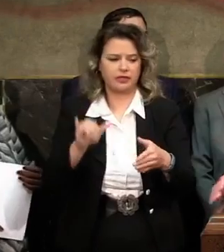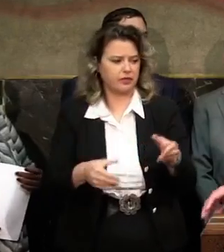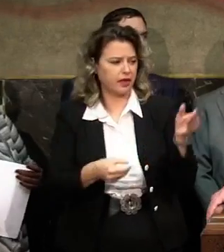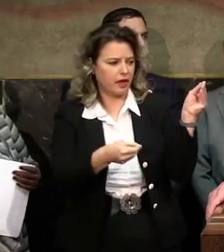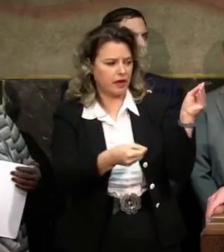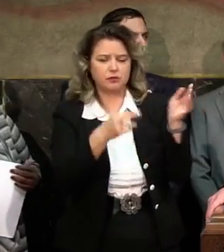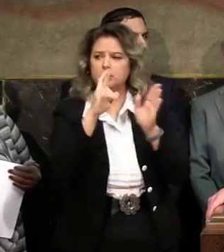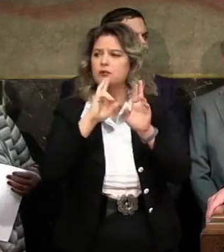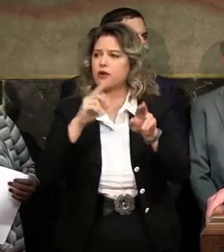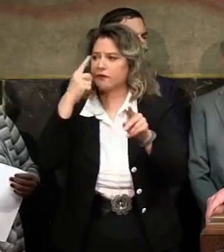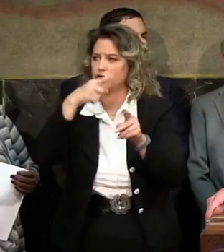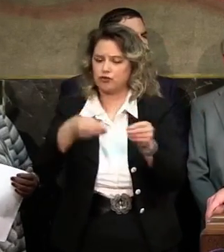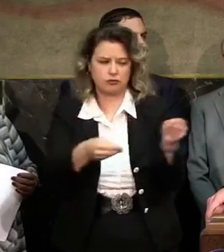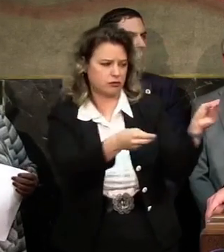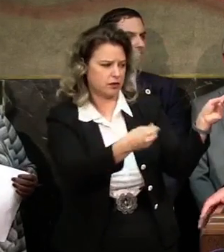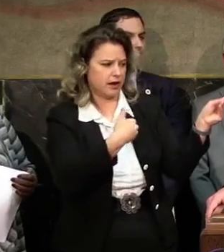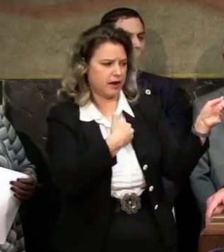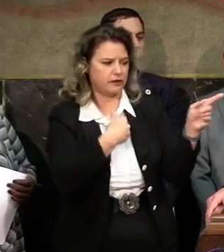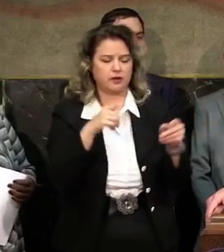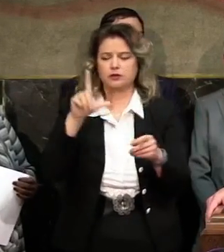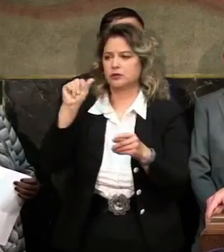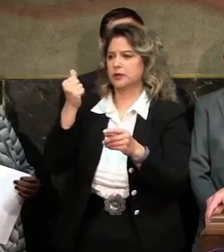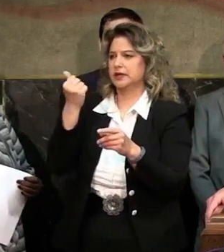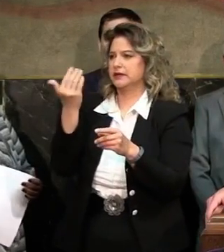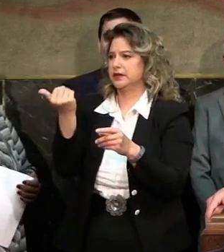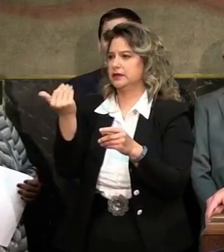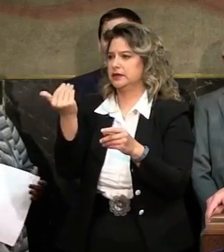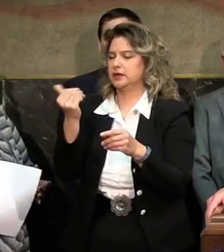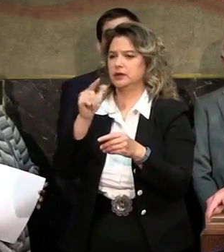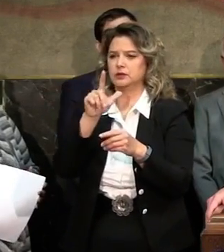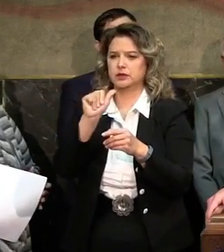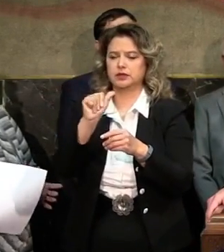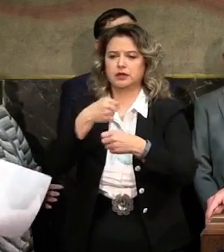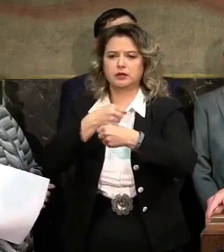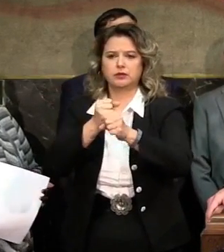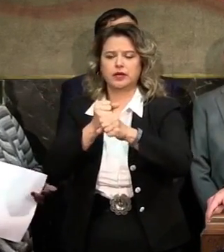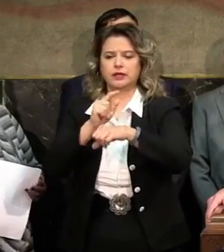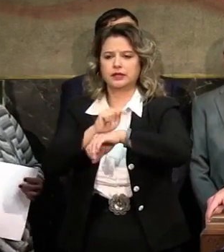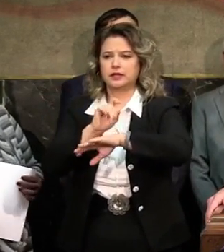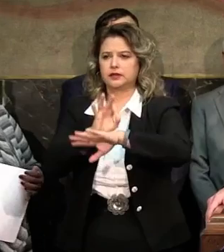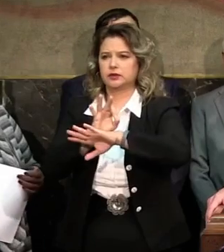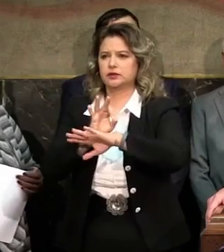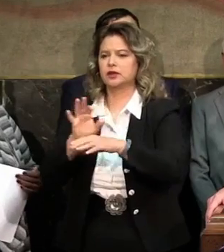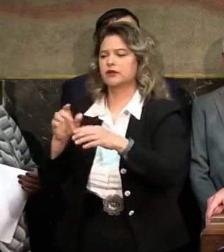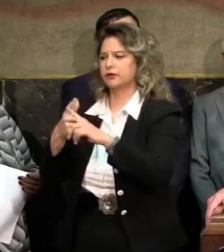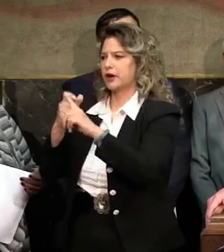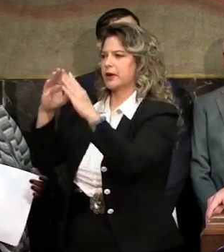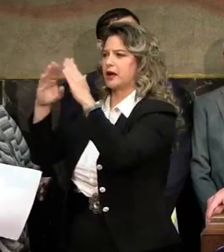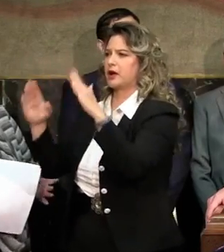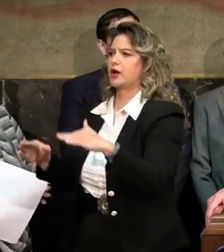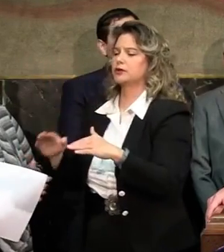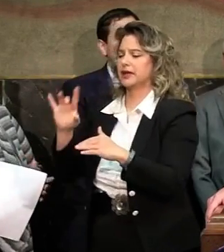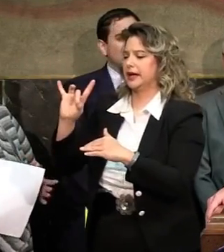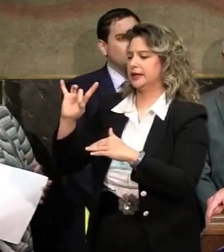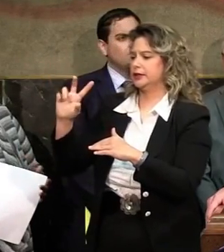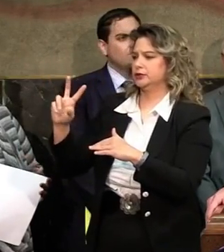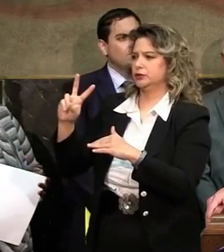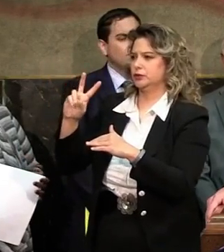to have in 2015 the Louisiana created the task force on the house concurrent resolution 82 which directed us to chart